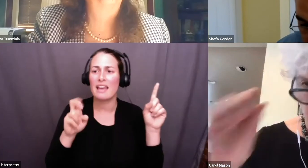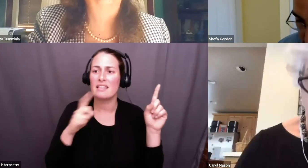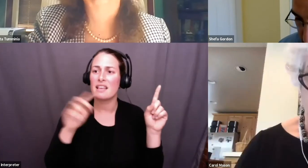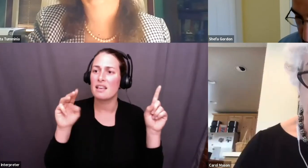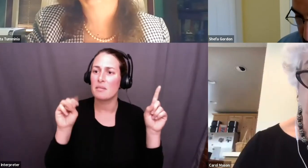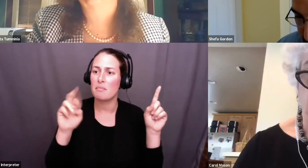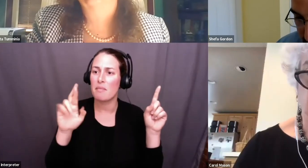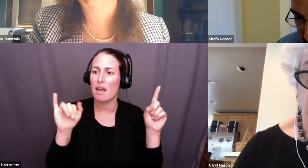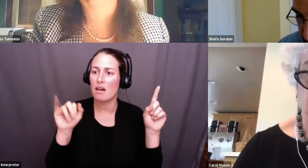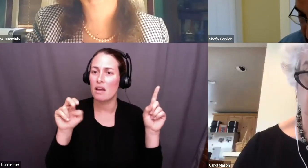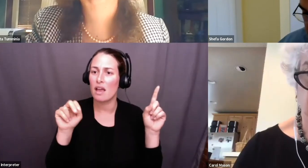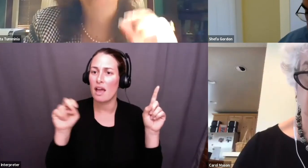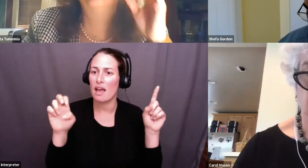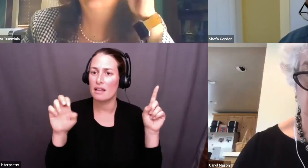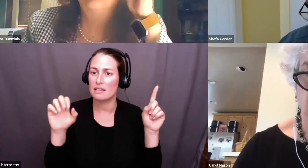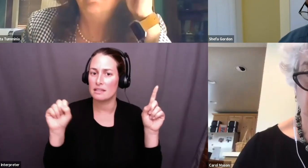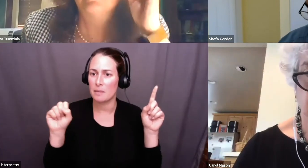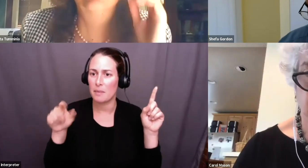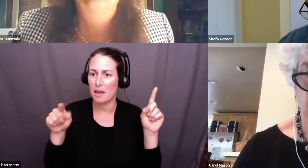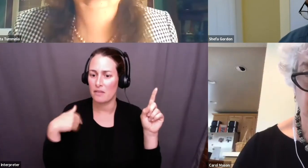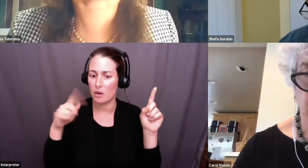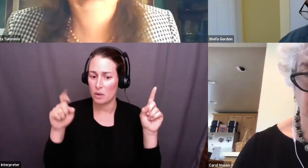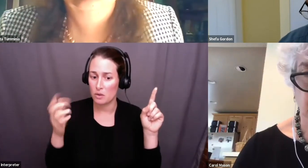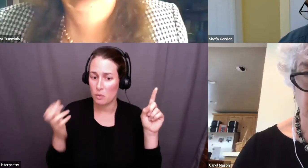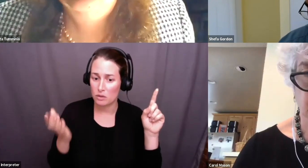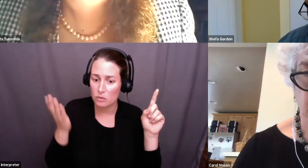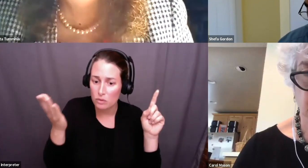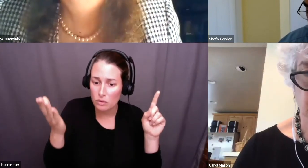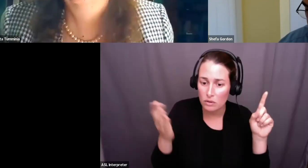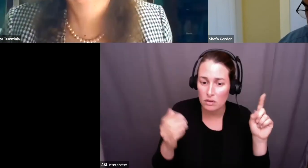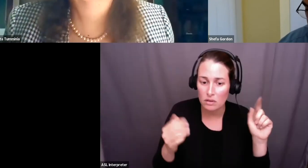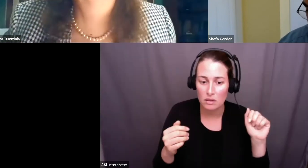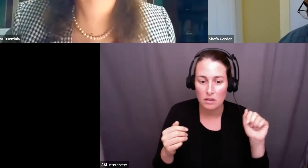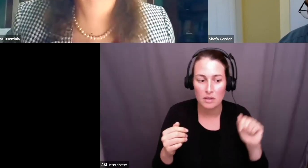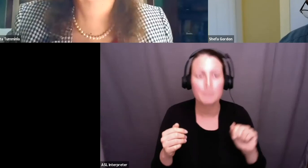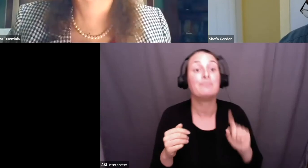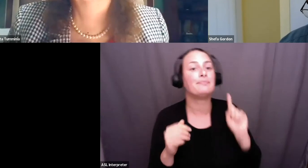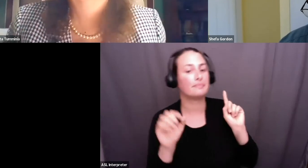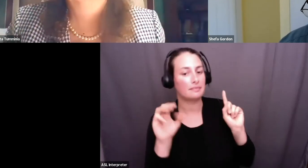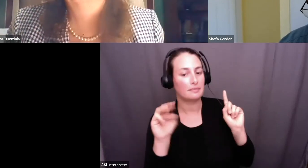I think that this planning process that you’ve gone through is really going